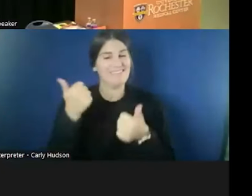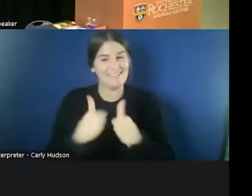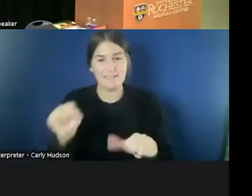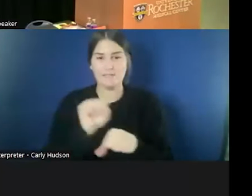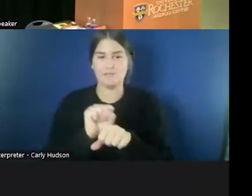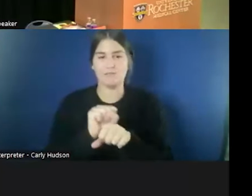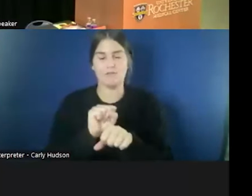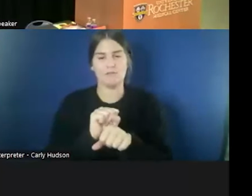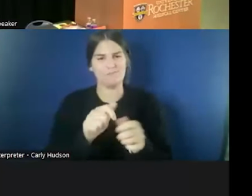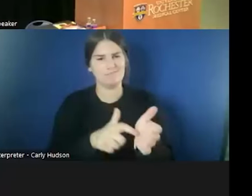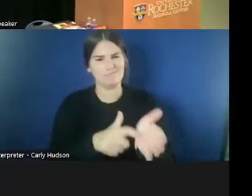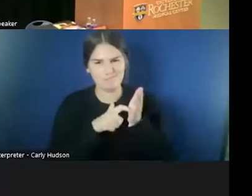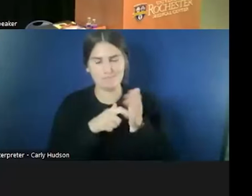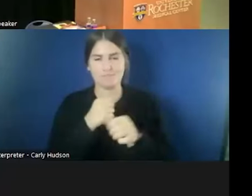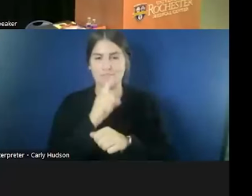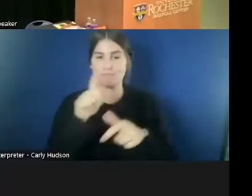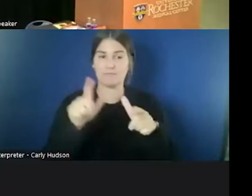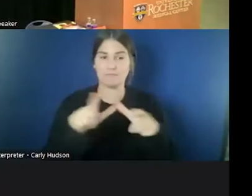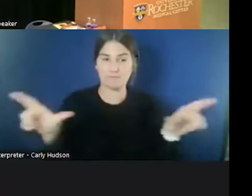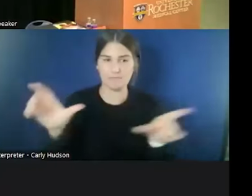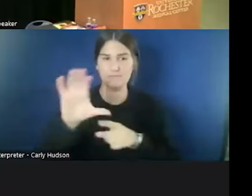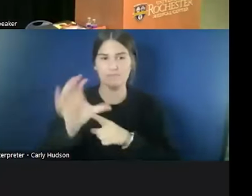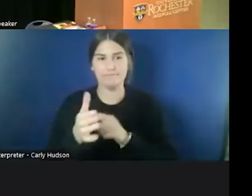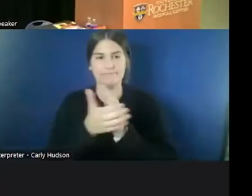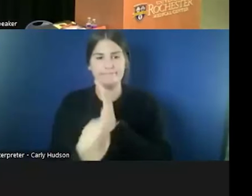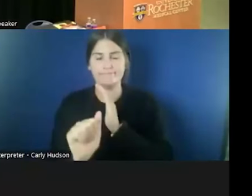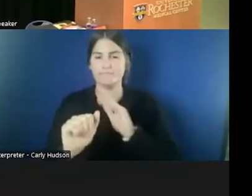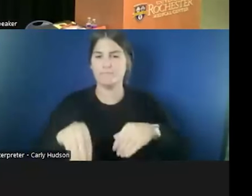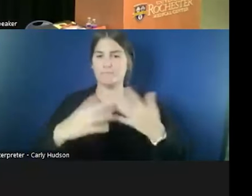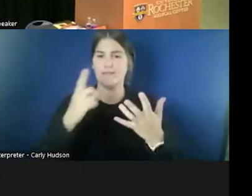competence is ensured for all neighbors this goes for Latinos and all who come